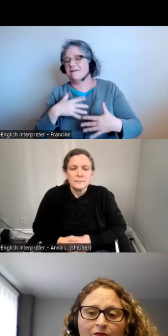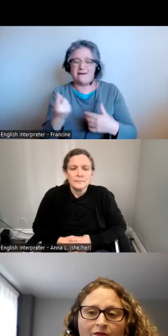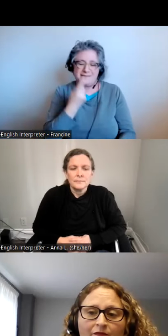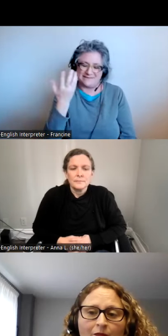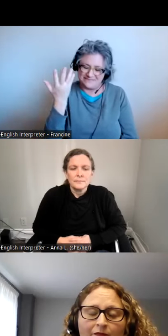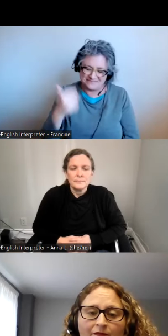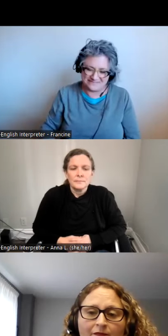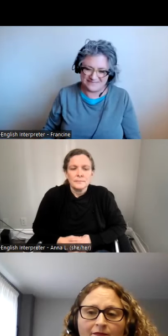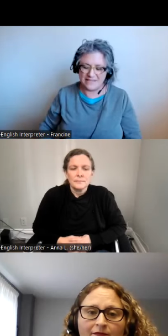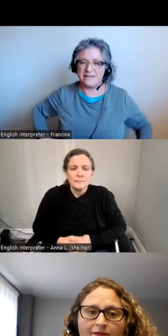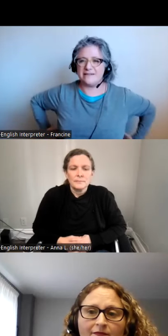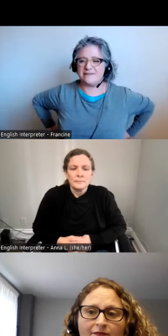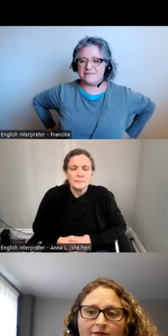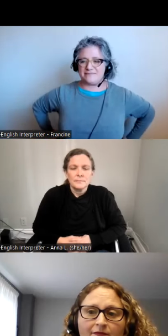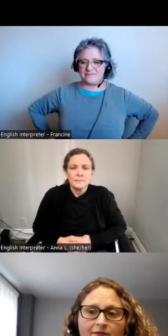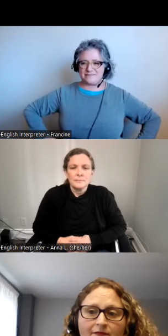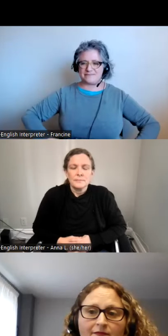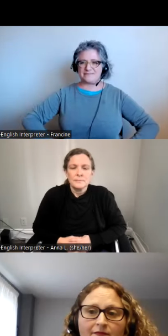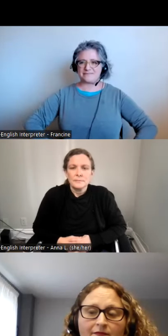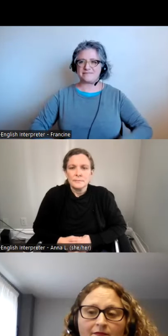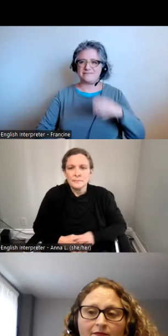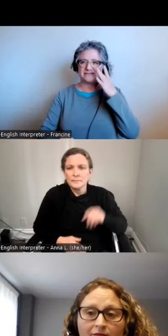and sleep and breathe Covid vaccines.